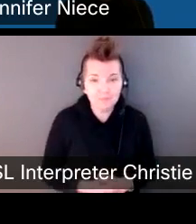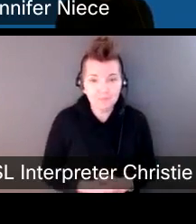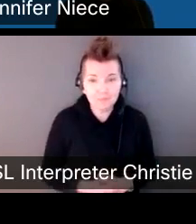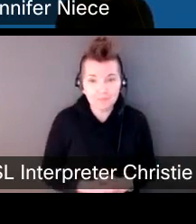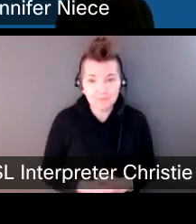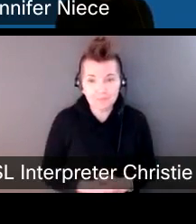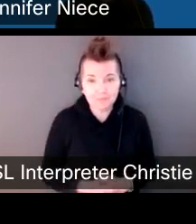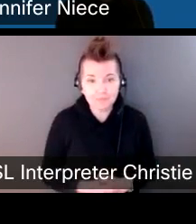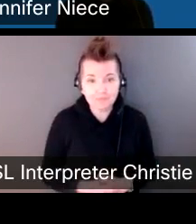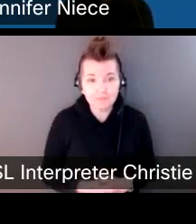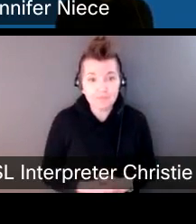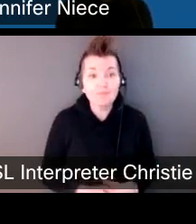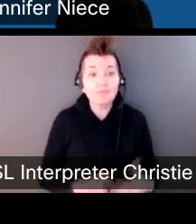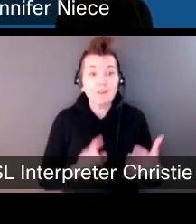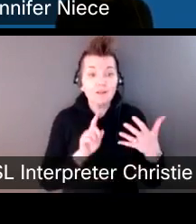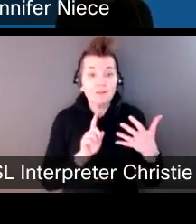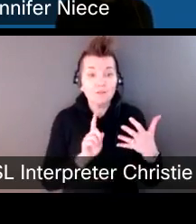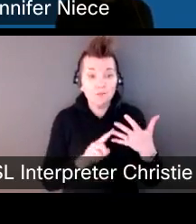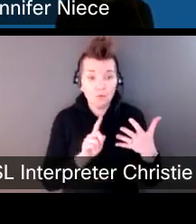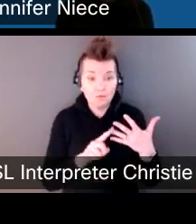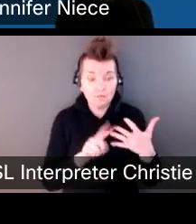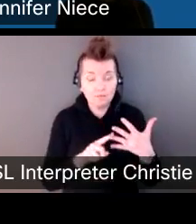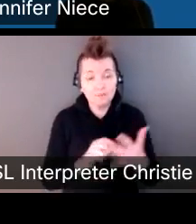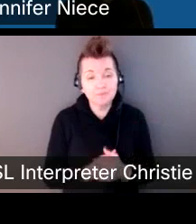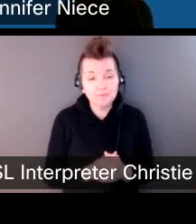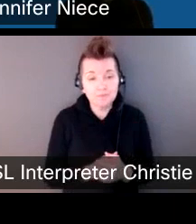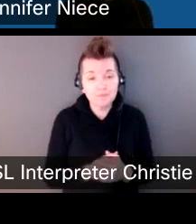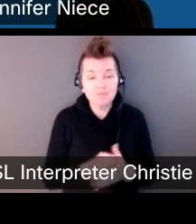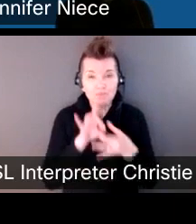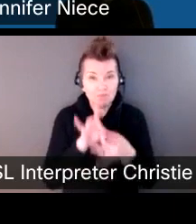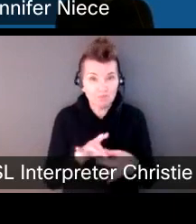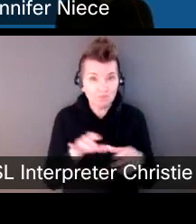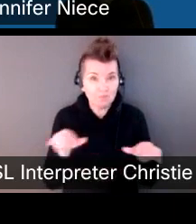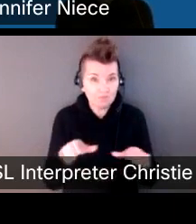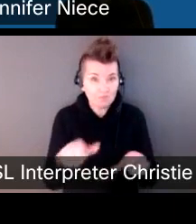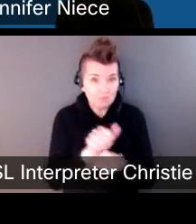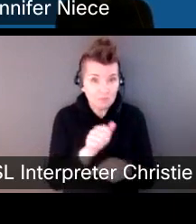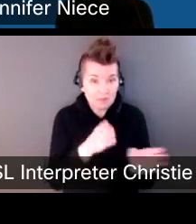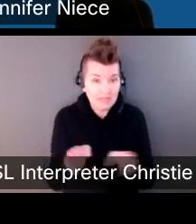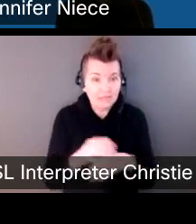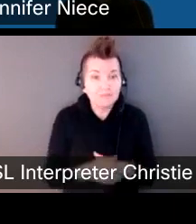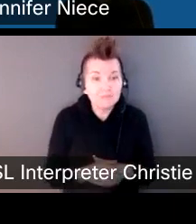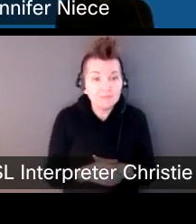The fourth piece of the work plan is engagement with constructors and industry organizations